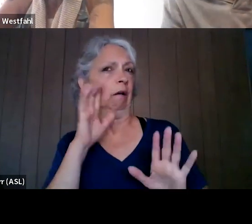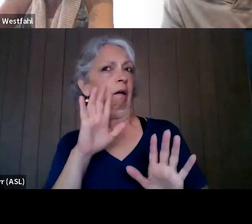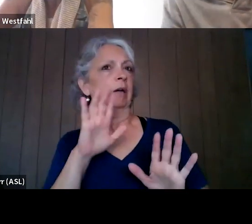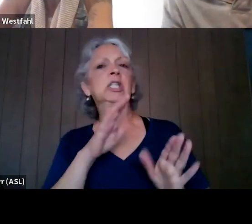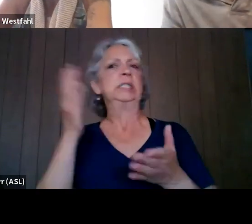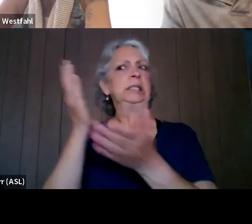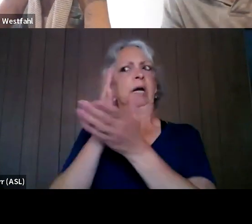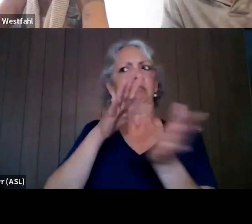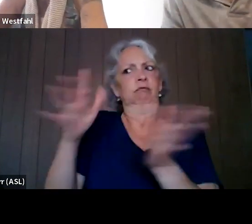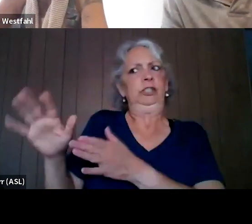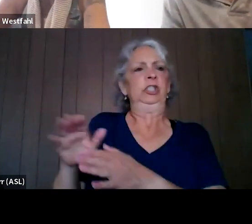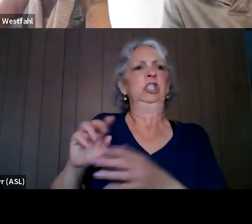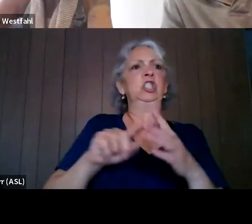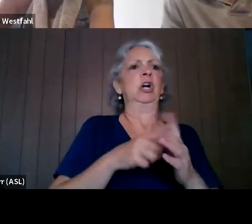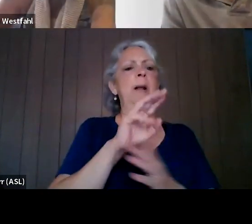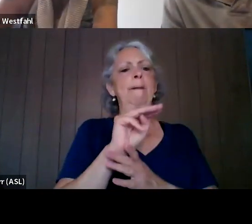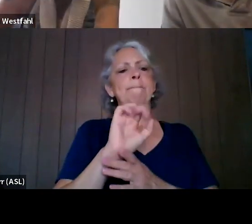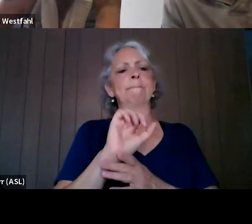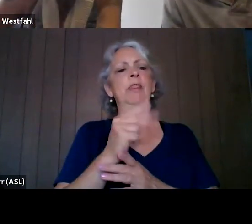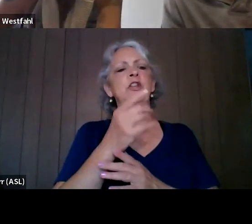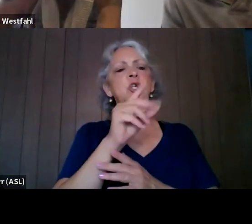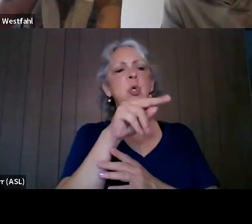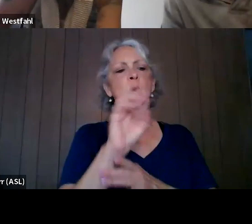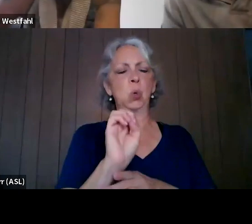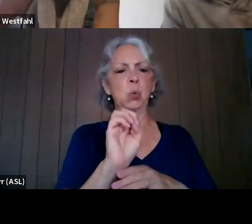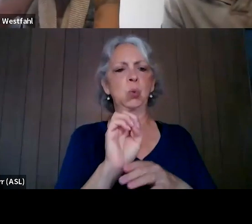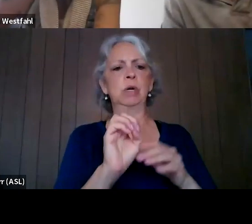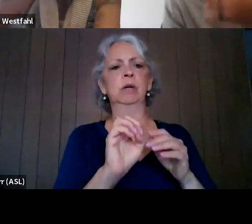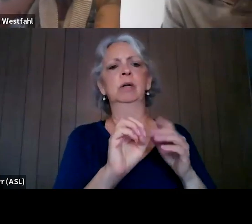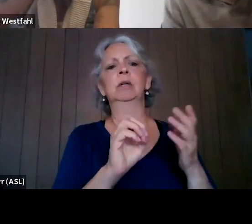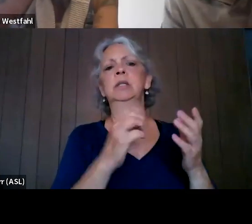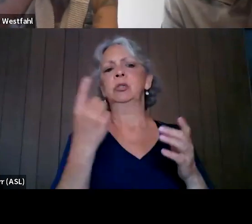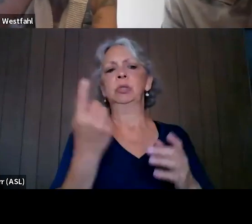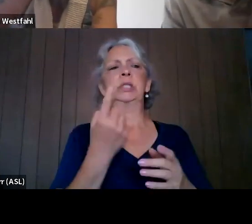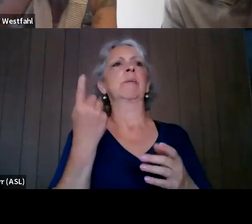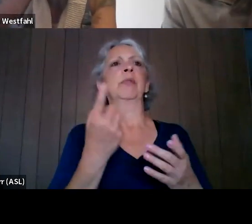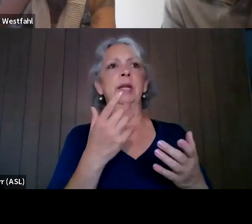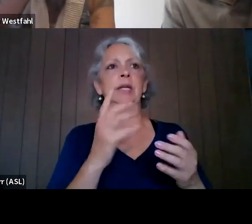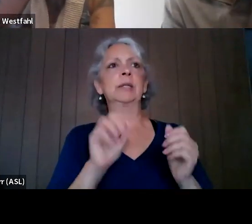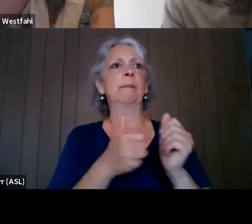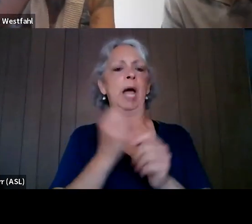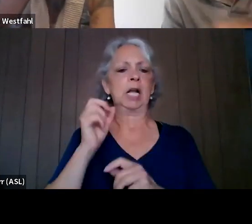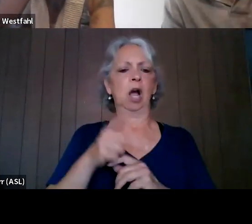and get on something so you have a backup, get on suboxone, and do something just because